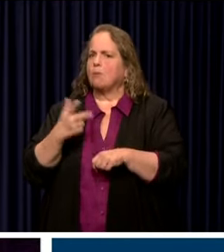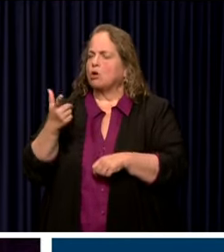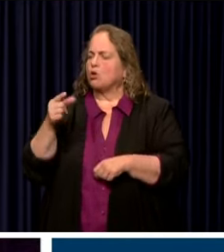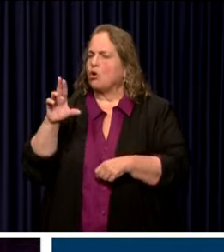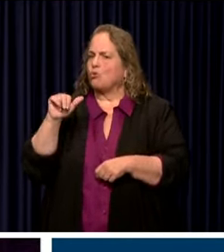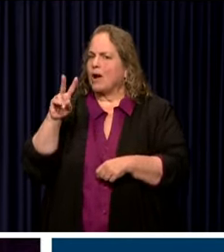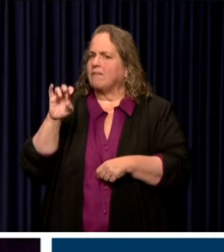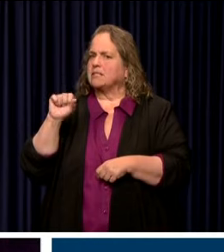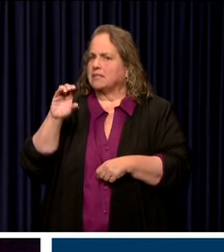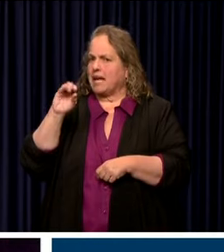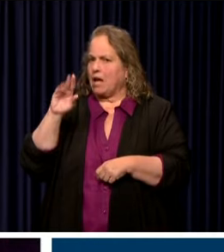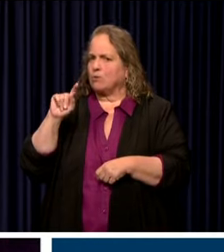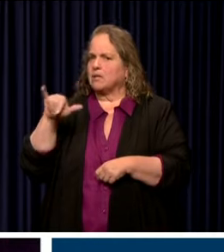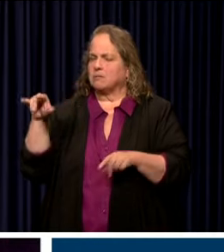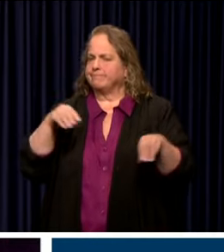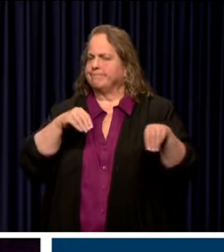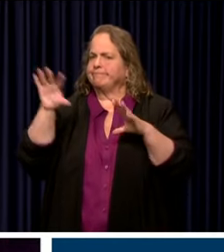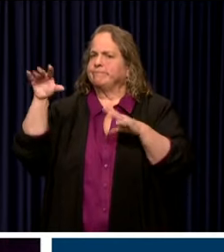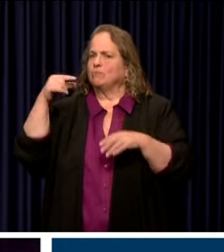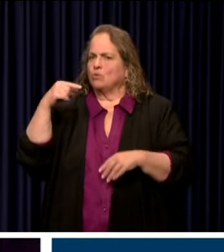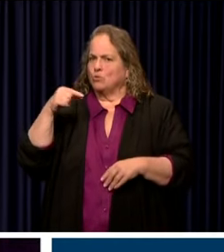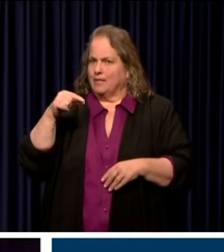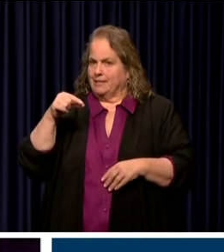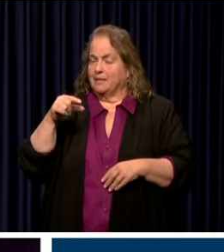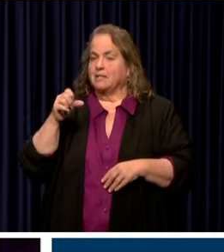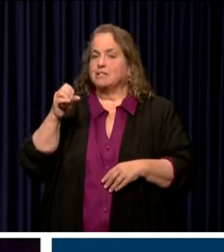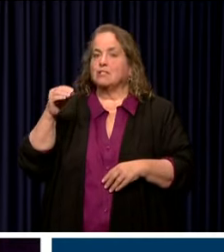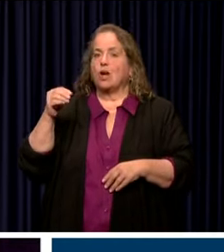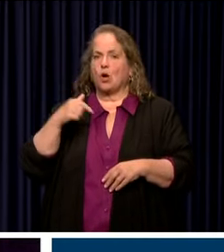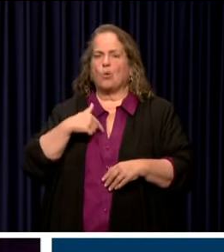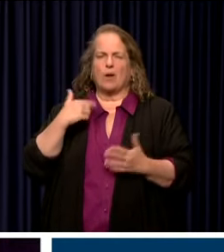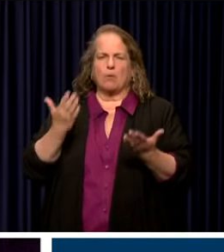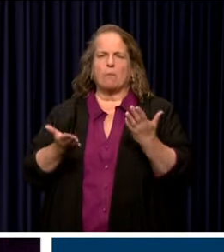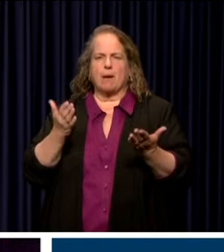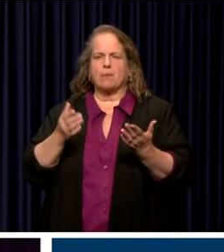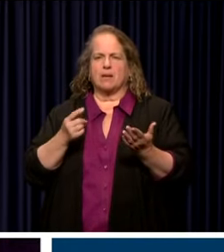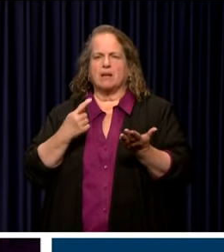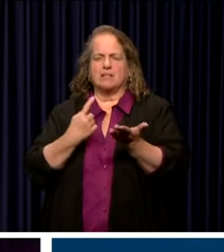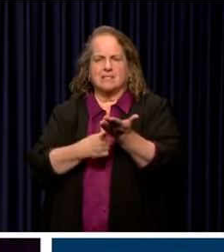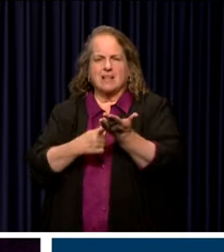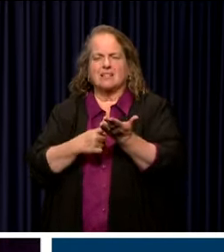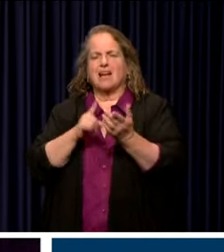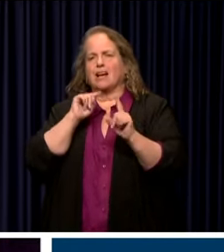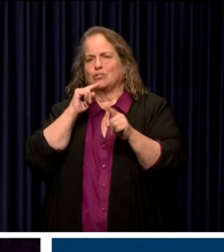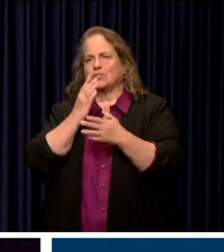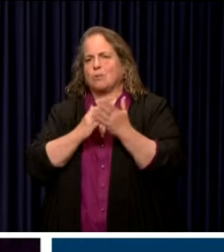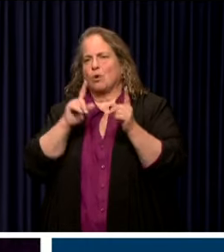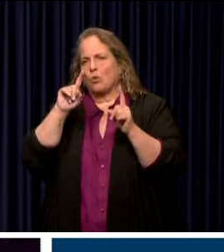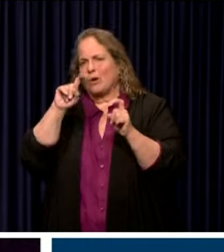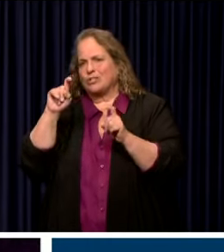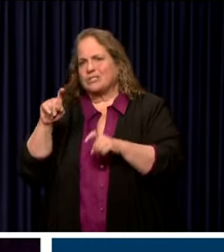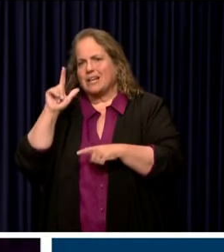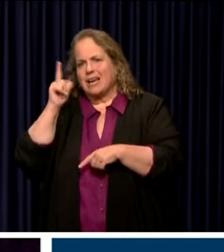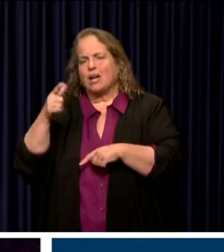TODAY TO HONOR THOSE WE'VE LOST, AND WE'VE LOST A LOT OF PEOPLE